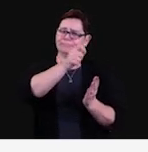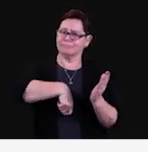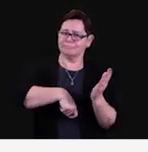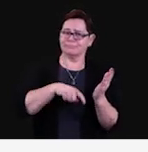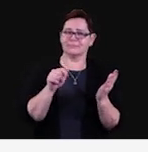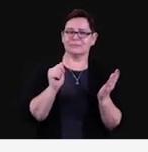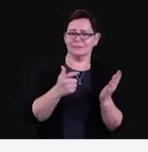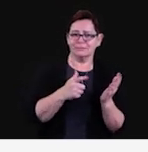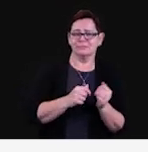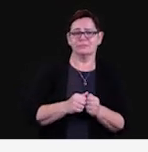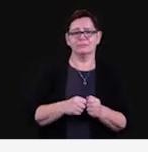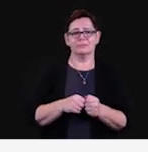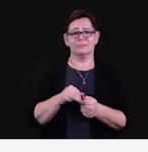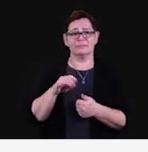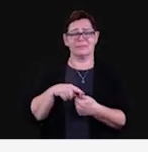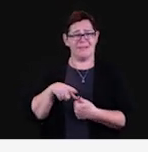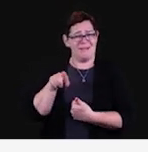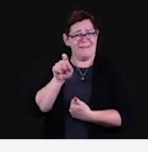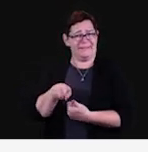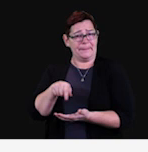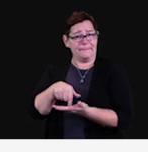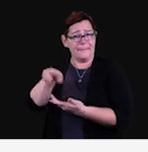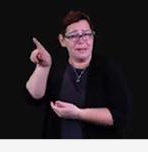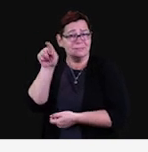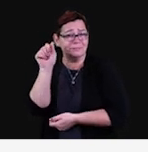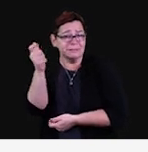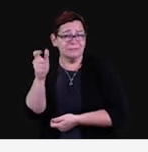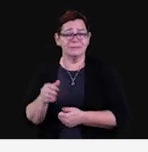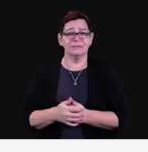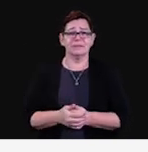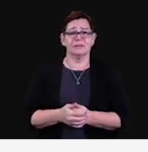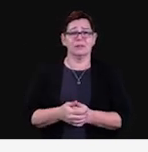you want to receive a tax refund that you are entitled to; or